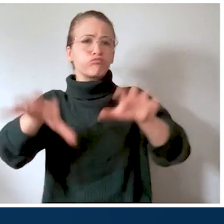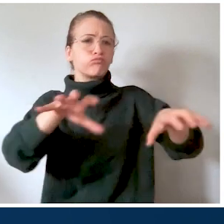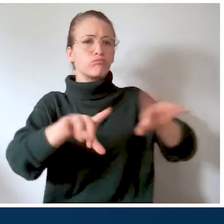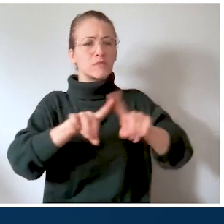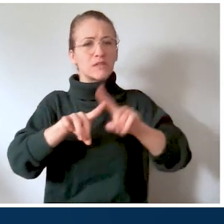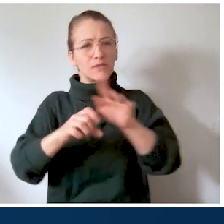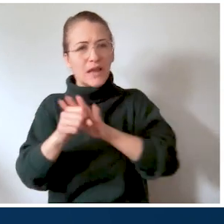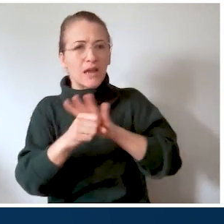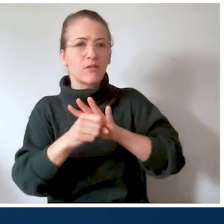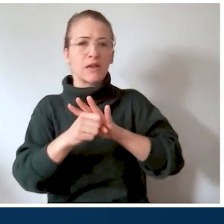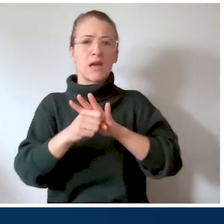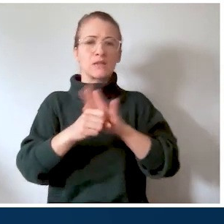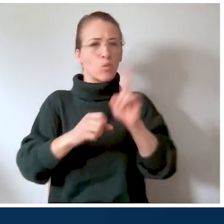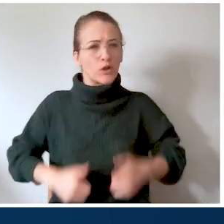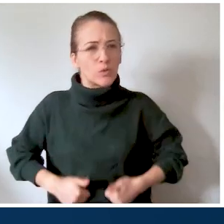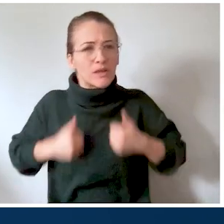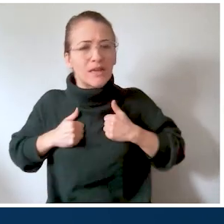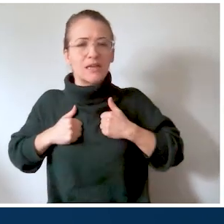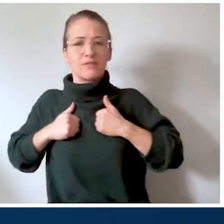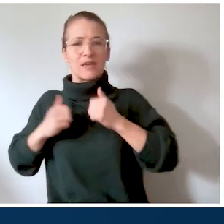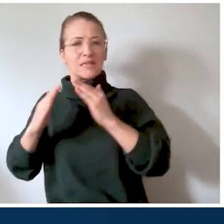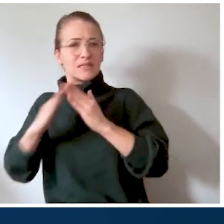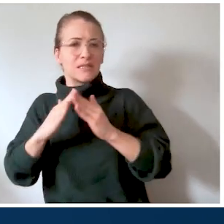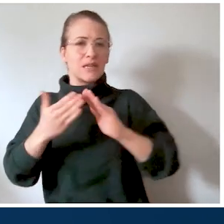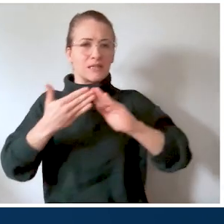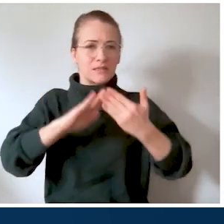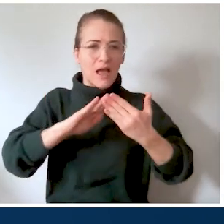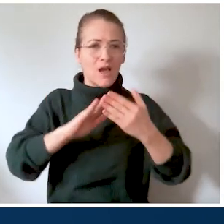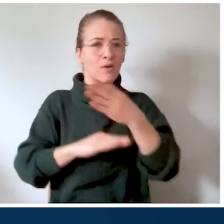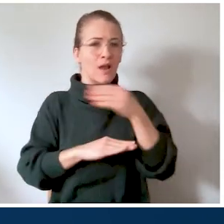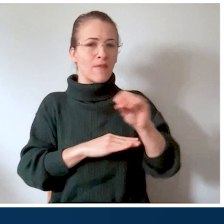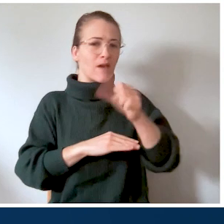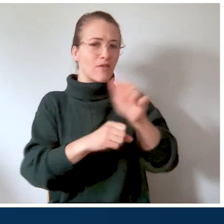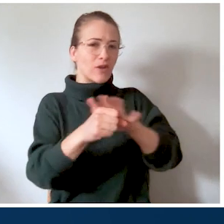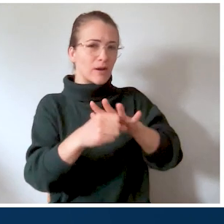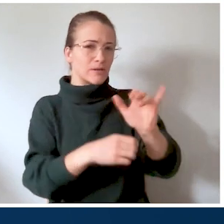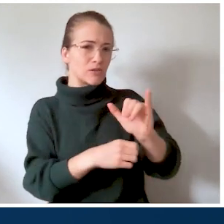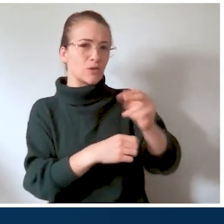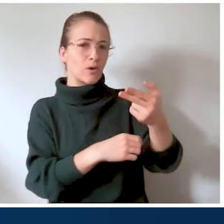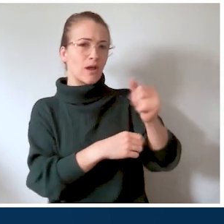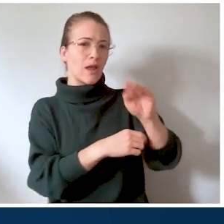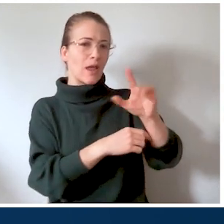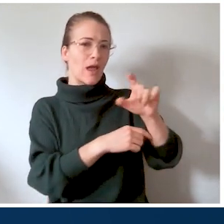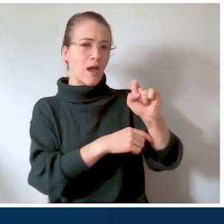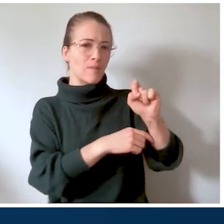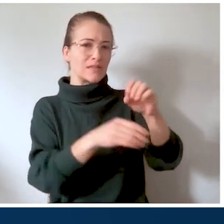what city you are, the towns, and even the spaces in between? We have hamlets in New York State,